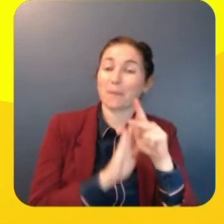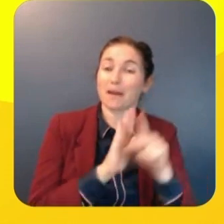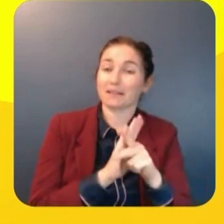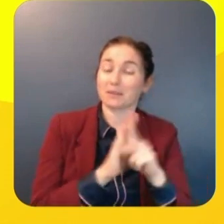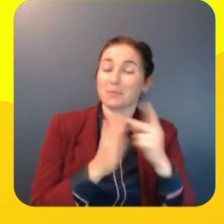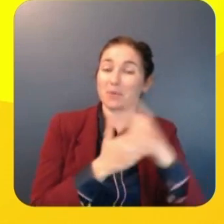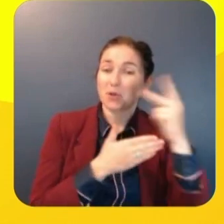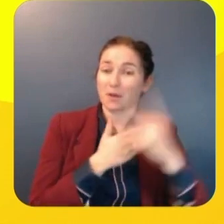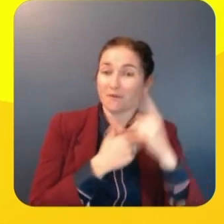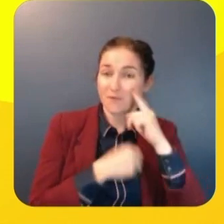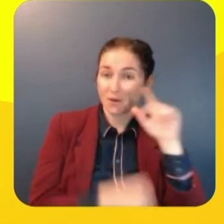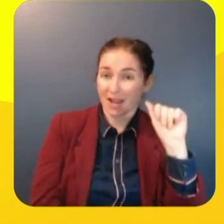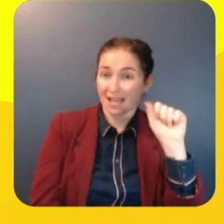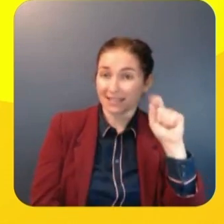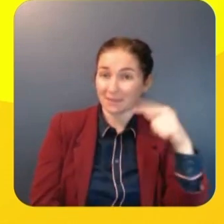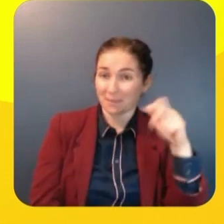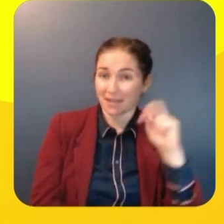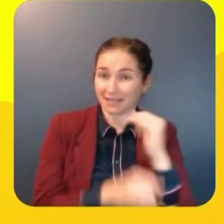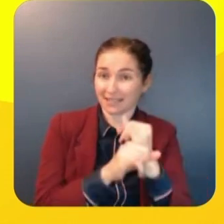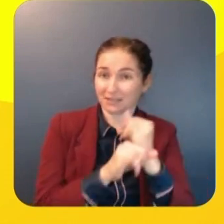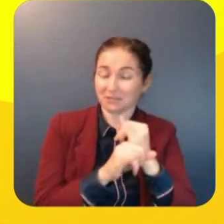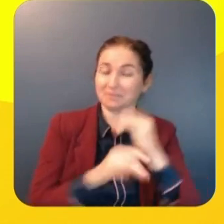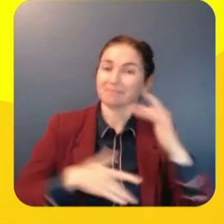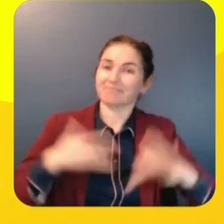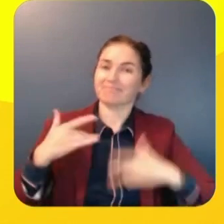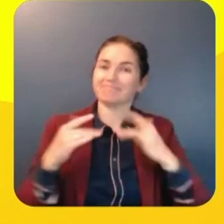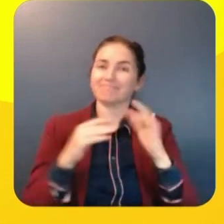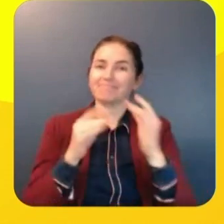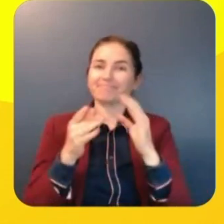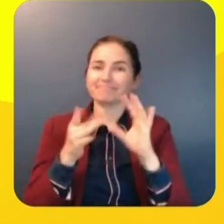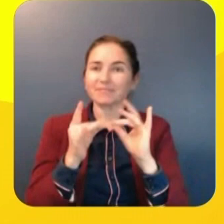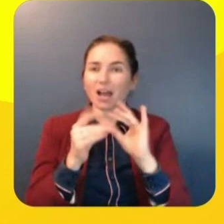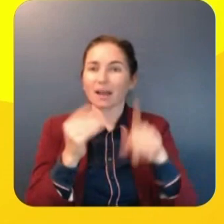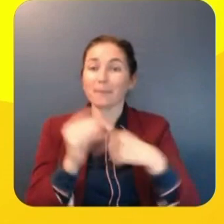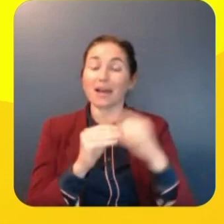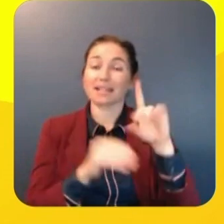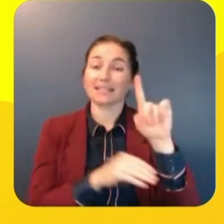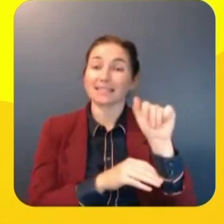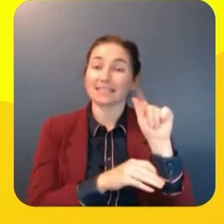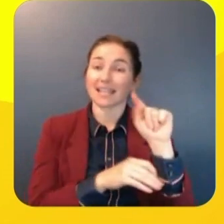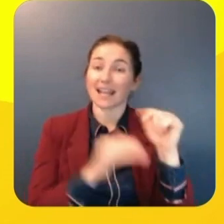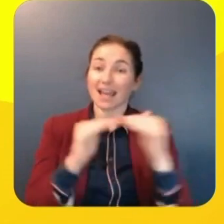I'm excited to talk to you about data equity and how we are acknowledging the status quo and setting